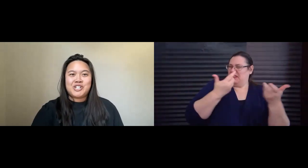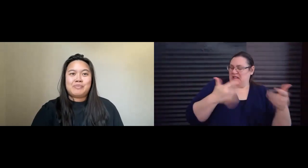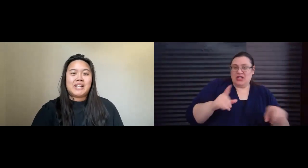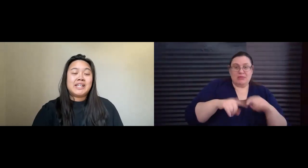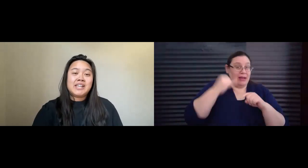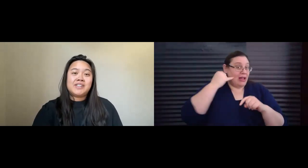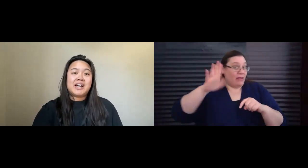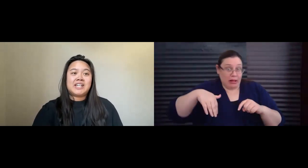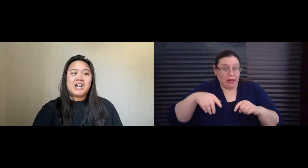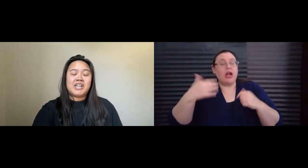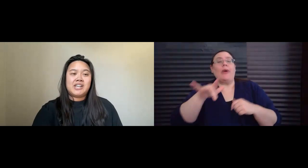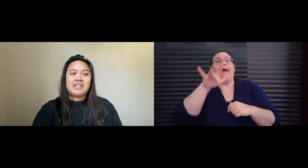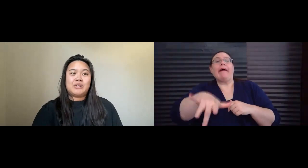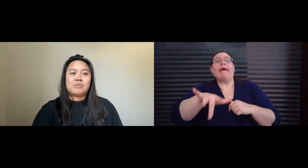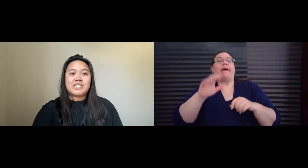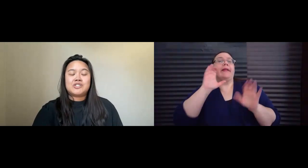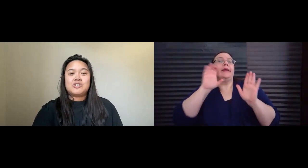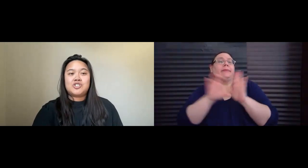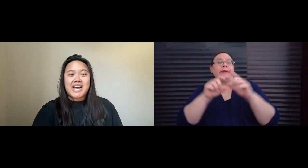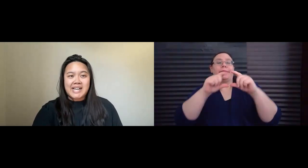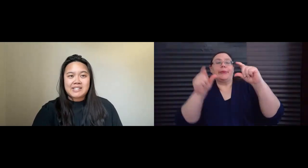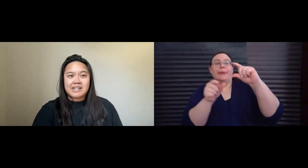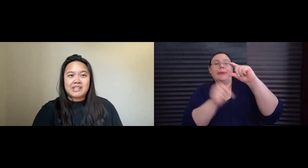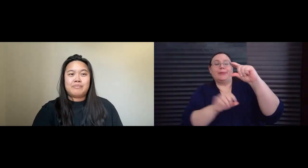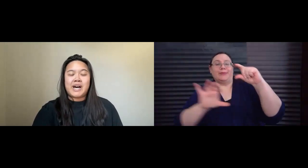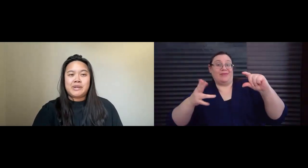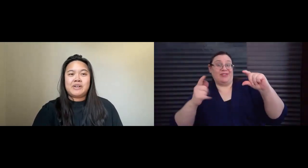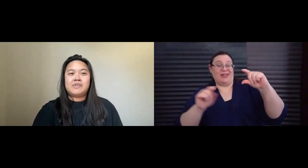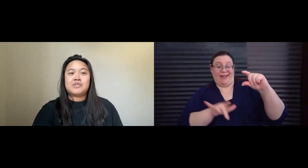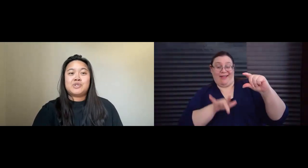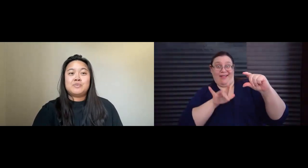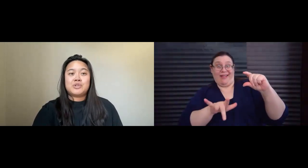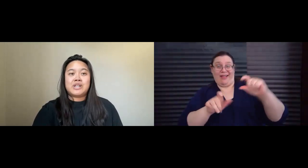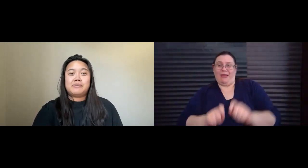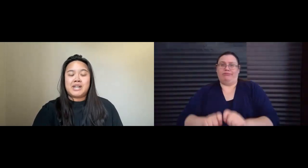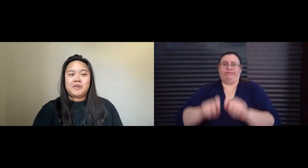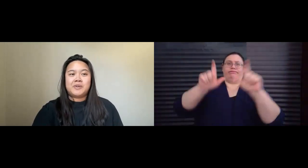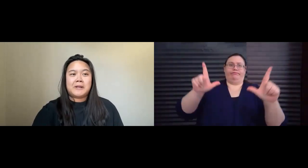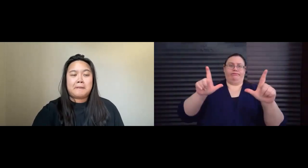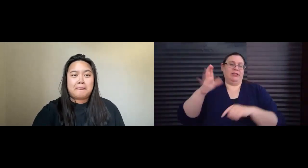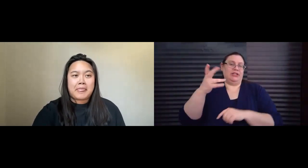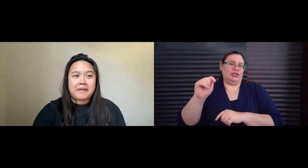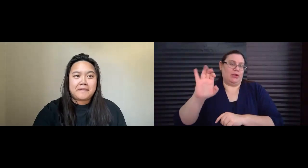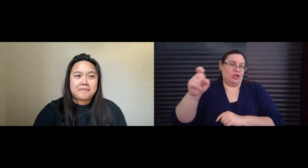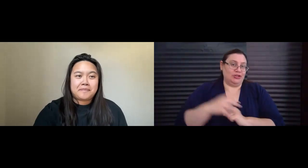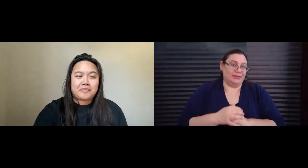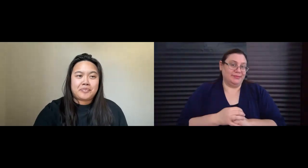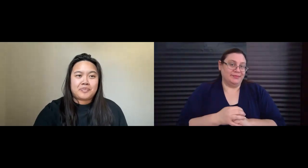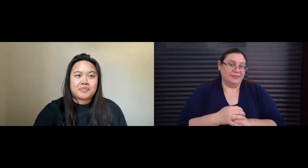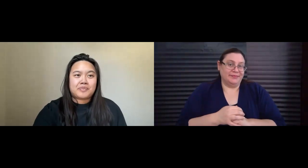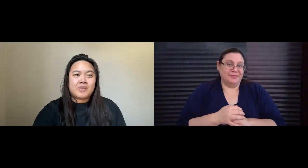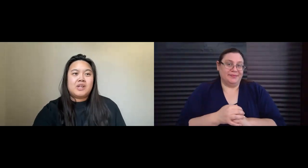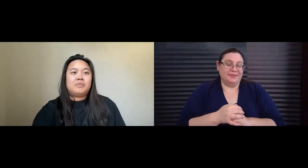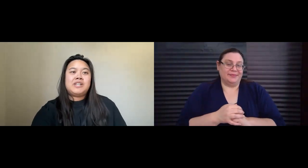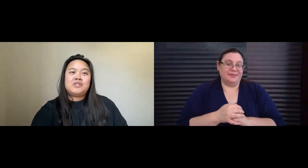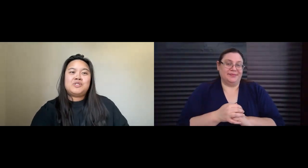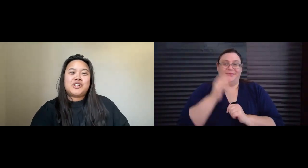function by clicking on the icon that reads "chat" at the bottom of your Zoom screen menu.